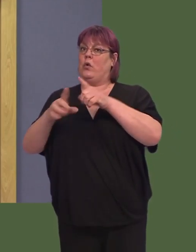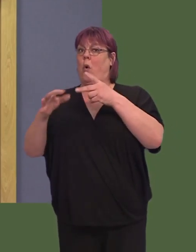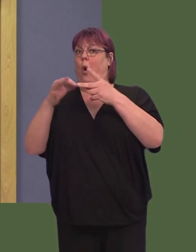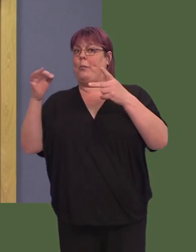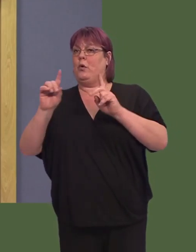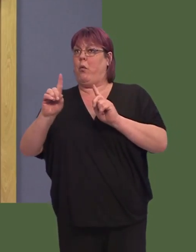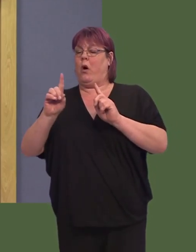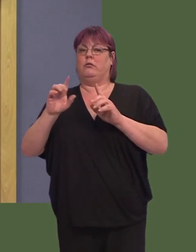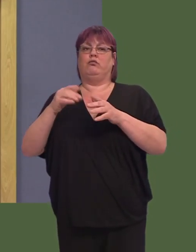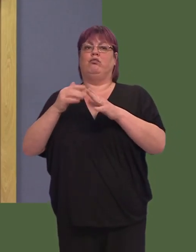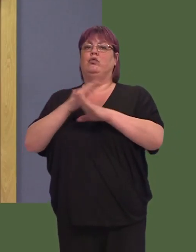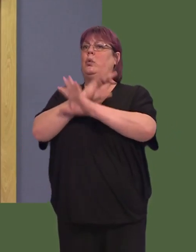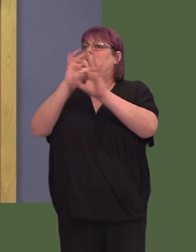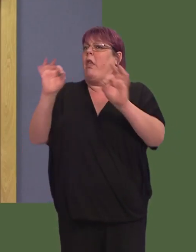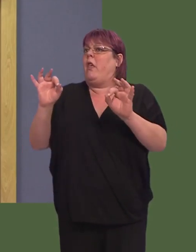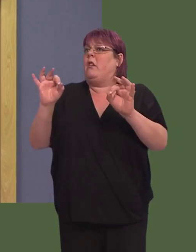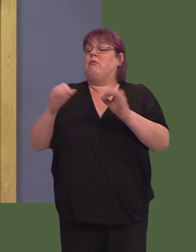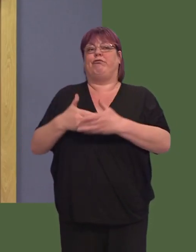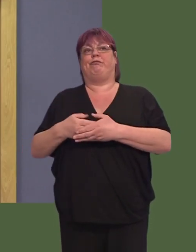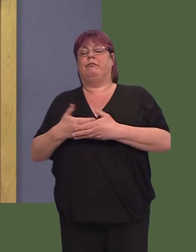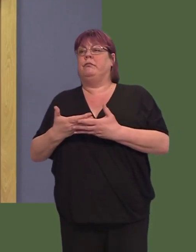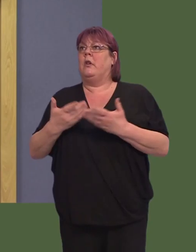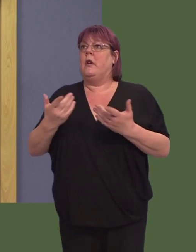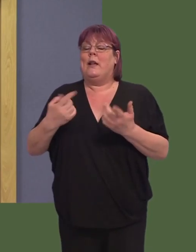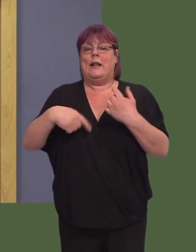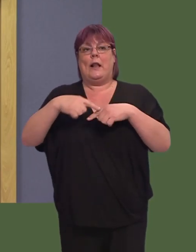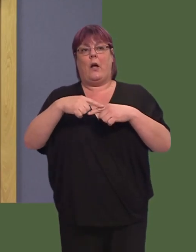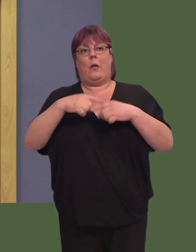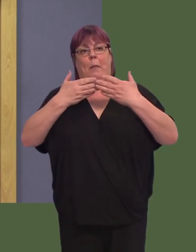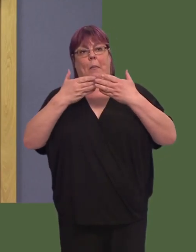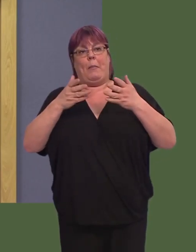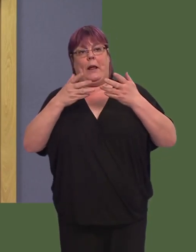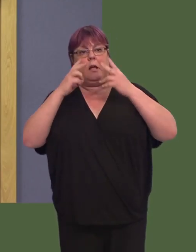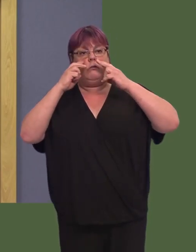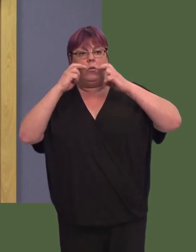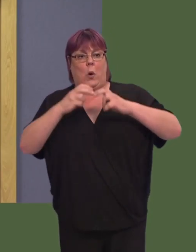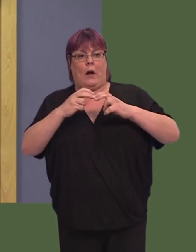The independent public inquiry is eagerly anticipated by my constituents, and it's only